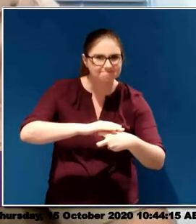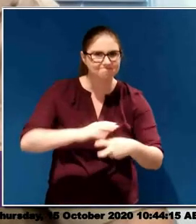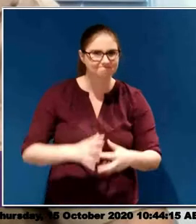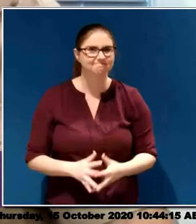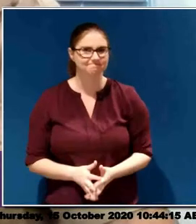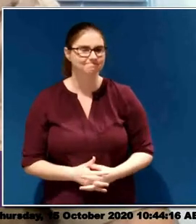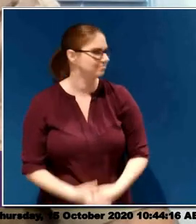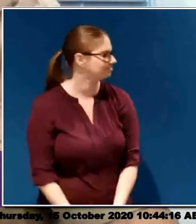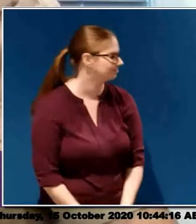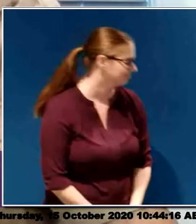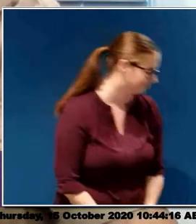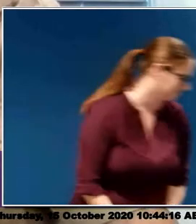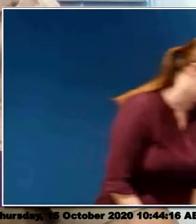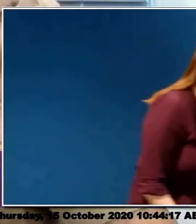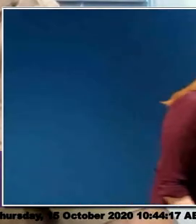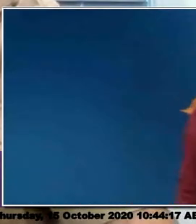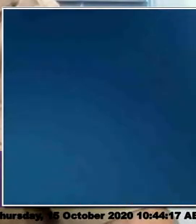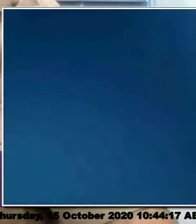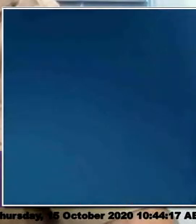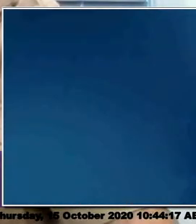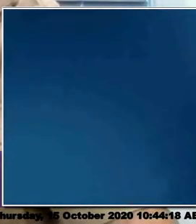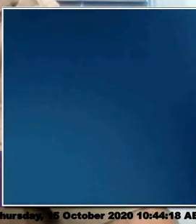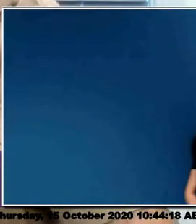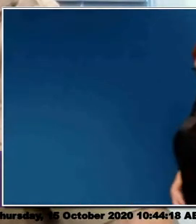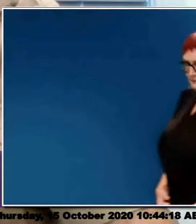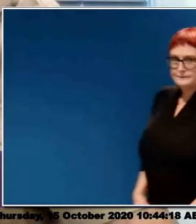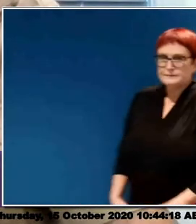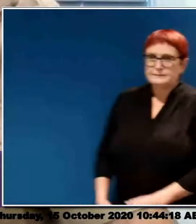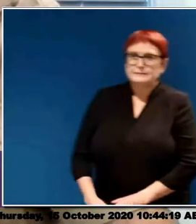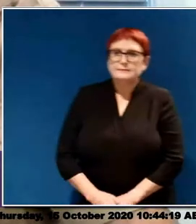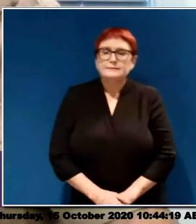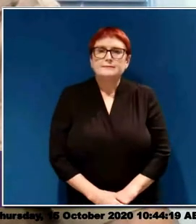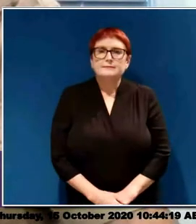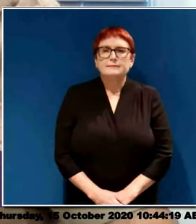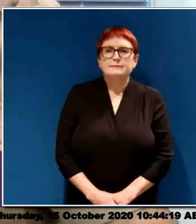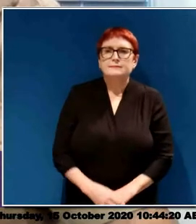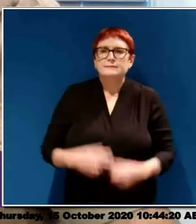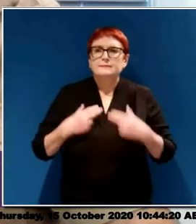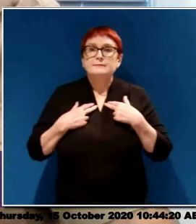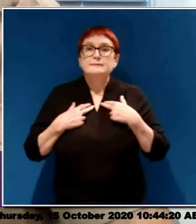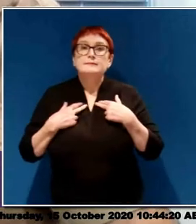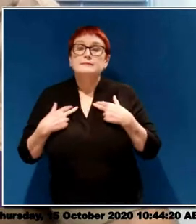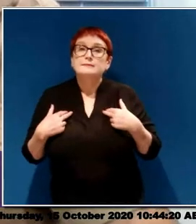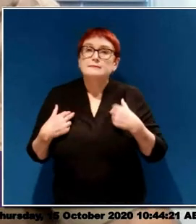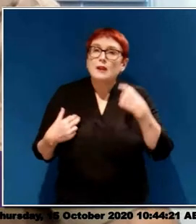Now, I think, Alex and Sharon, that it was around this time that Jack did the whiplash tick.